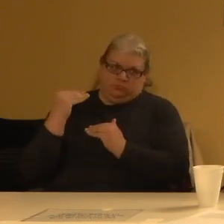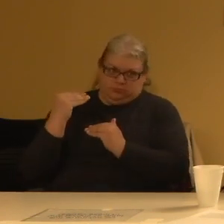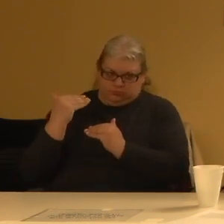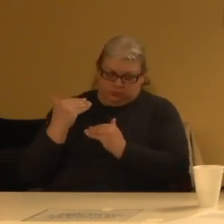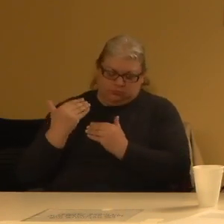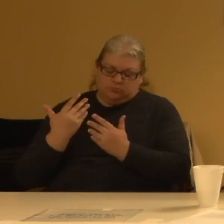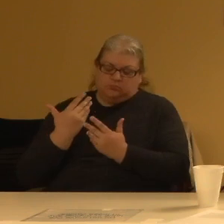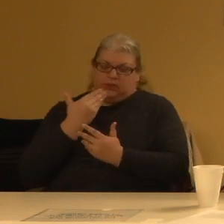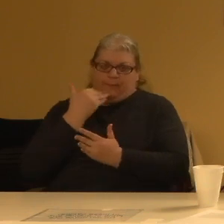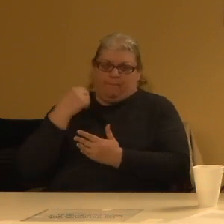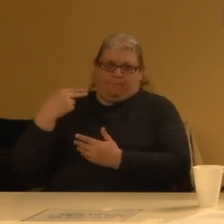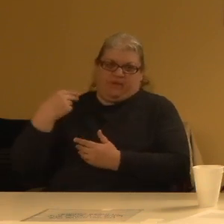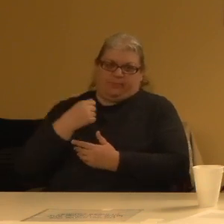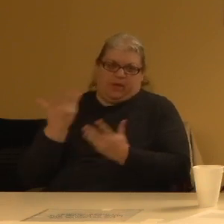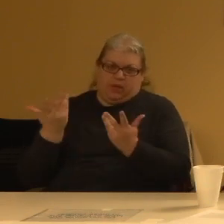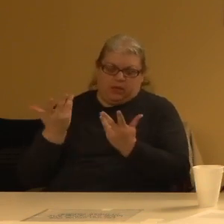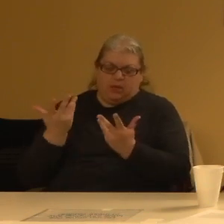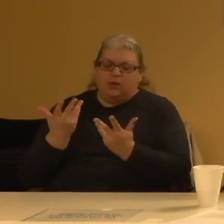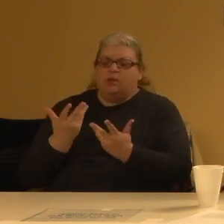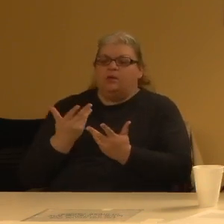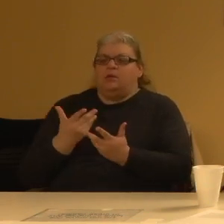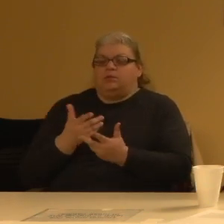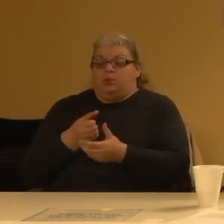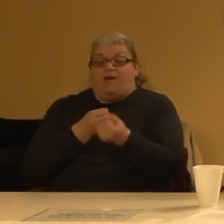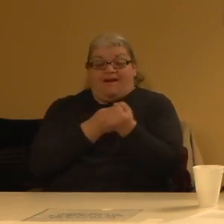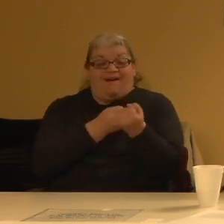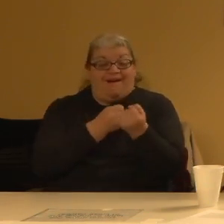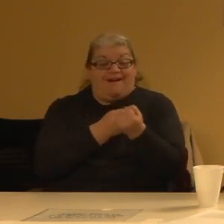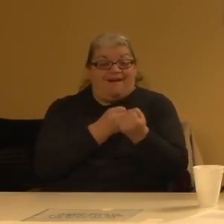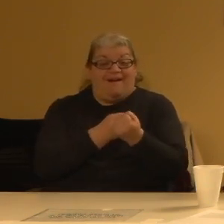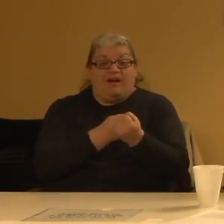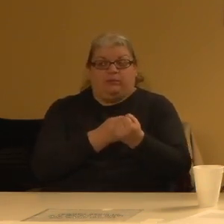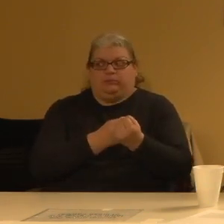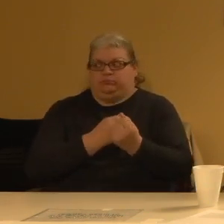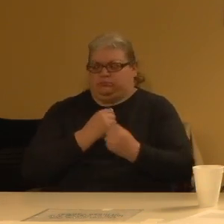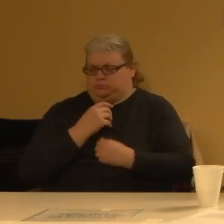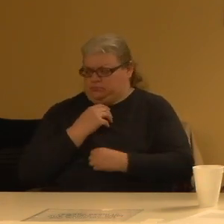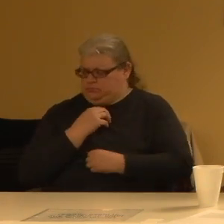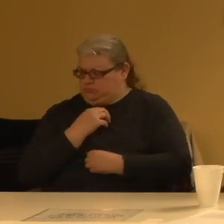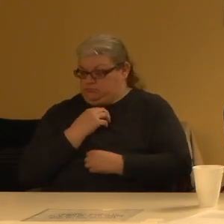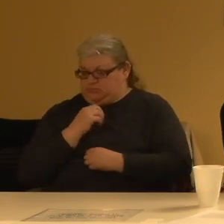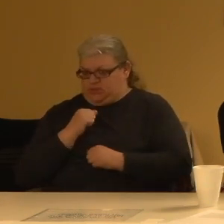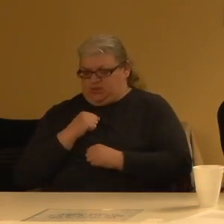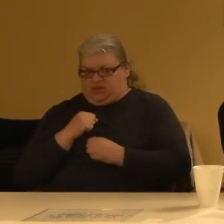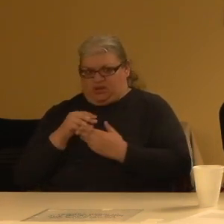spending a lot of time advocating while you're like, "I don't know, can I afford the expensive peanut butter this month?"